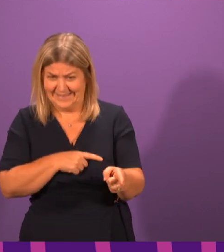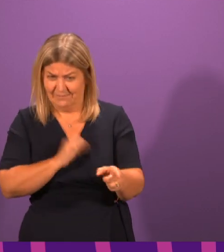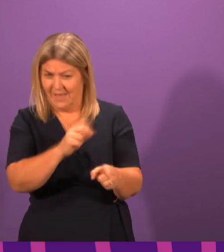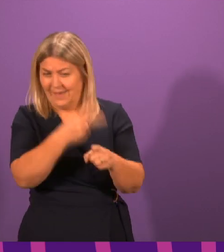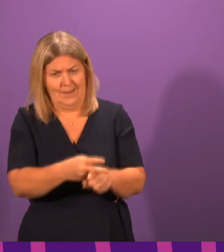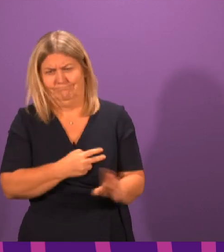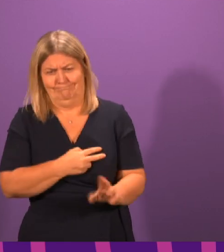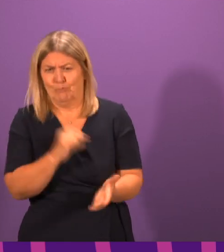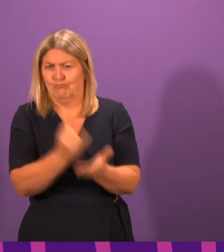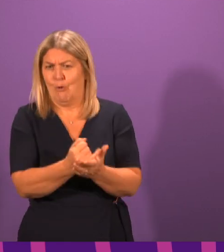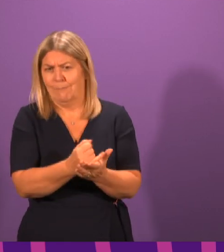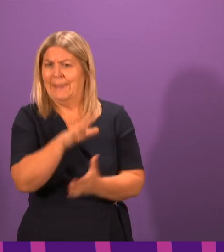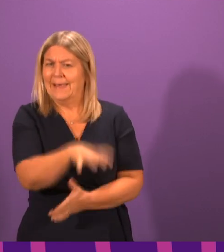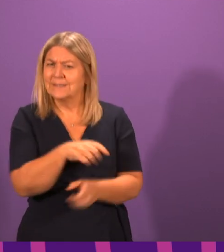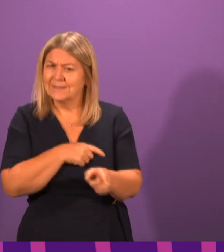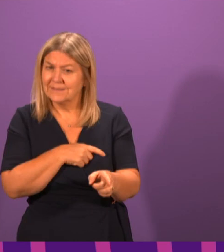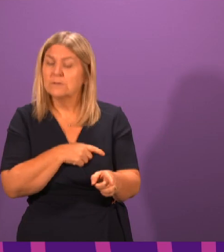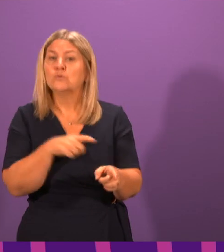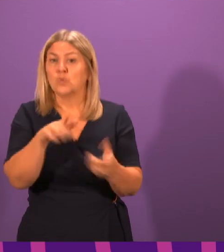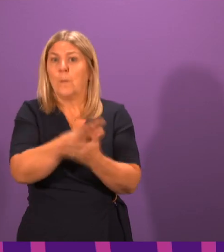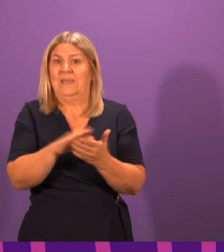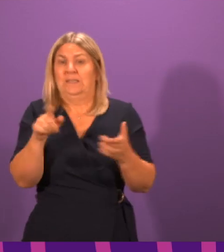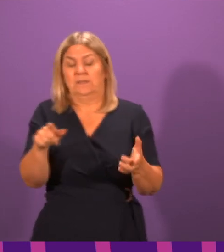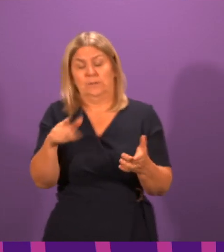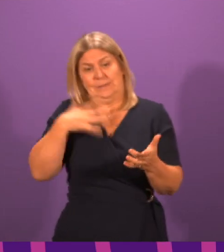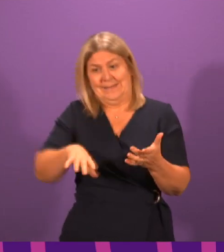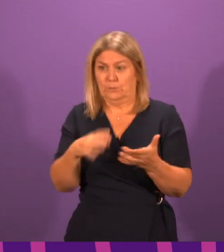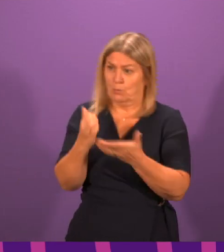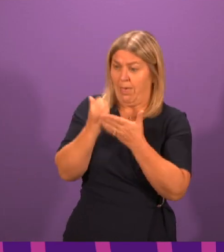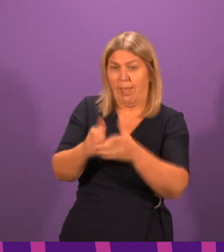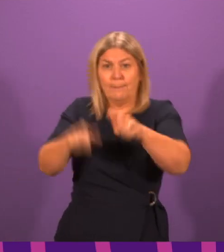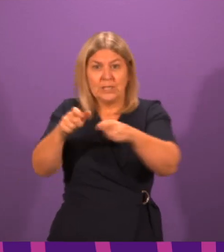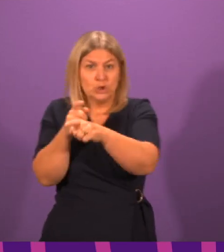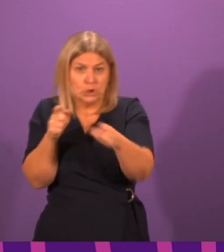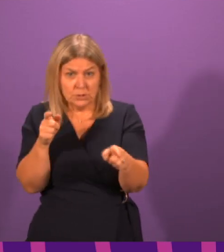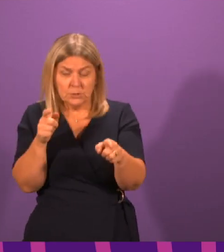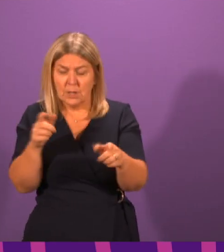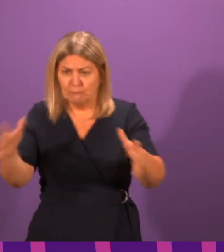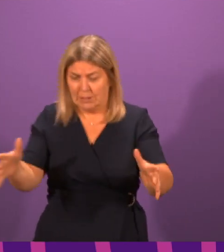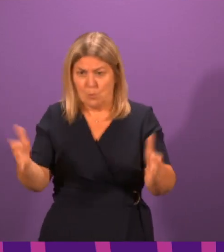The intention is to ensure that we can help patients to determine where they should go.